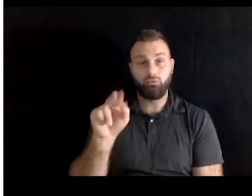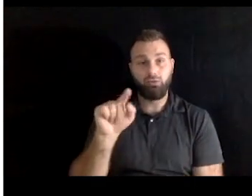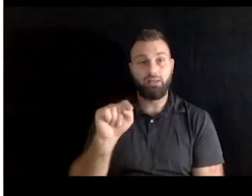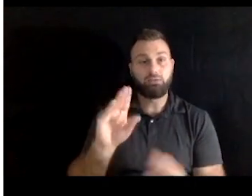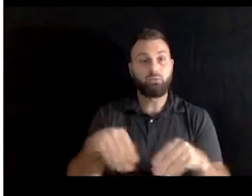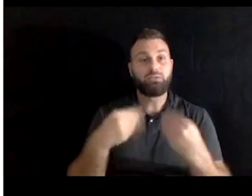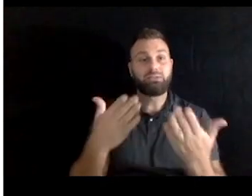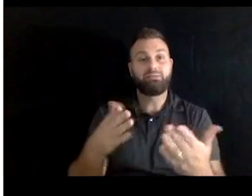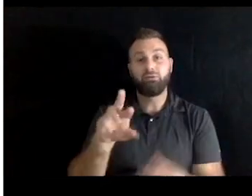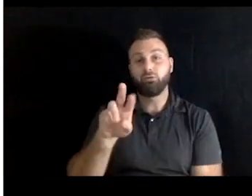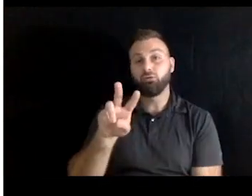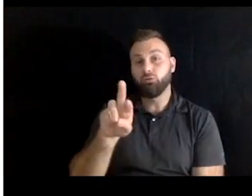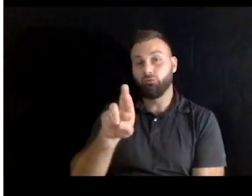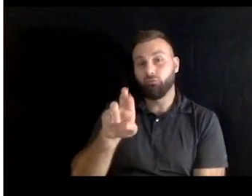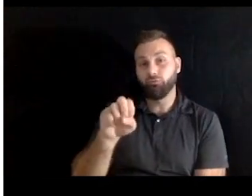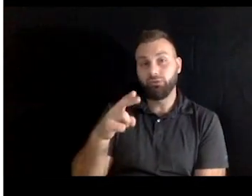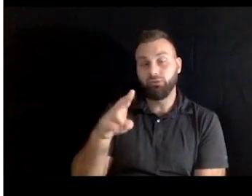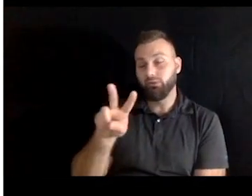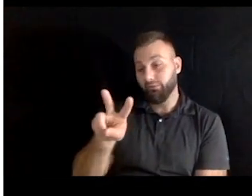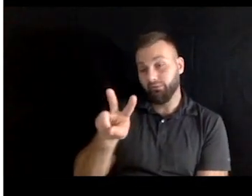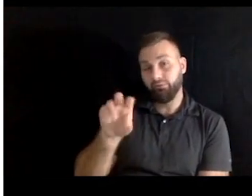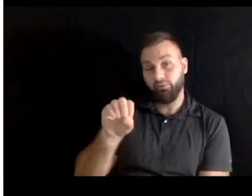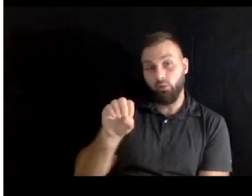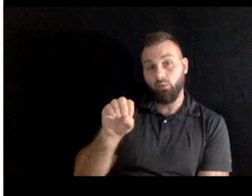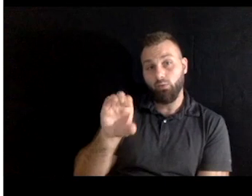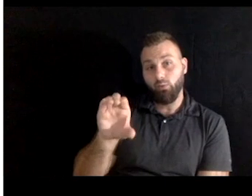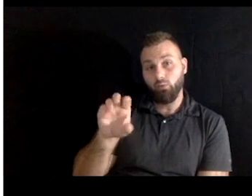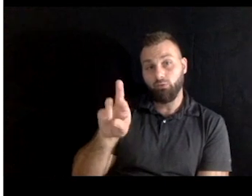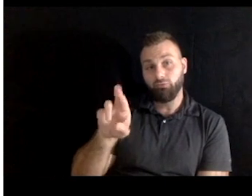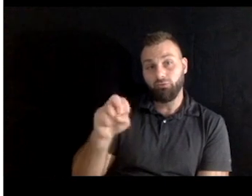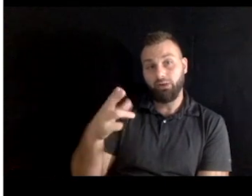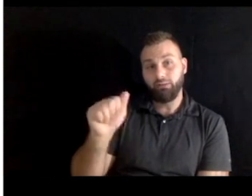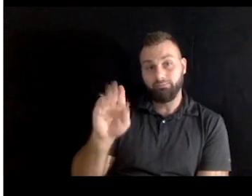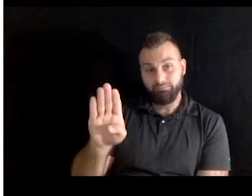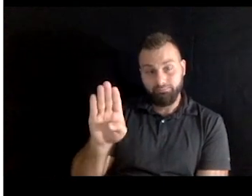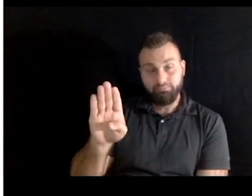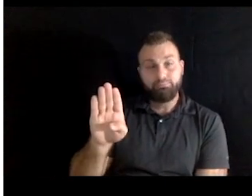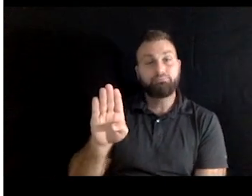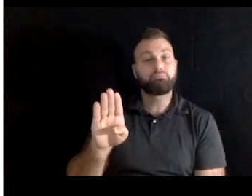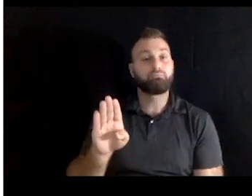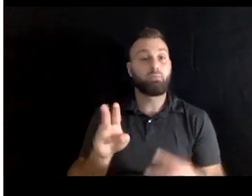In those states, two of the grant of two of the grants are being evaluated